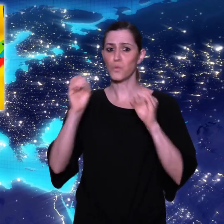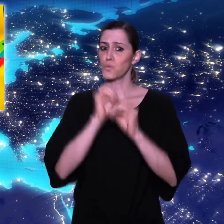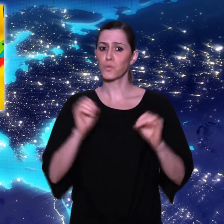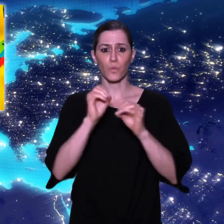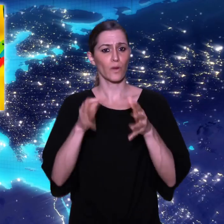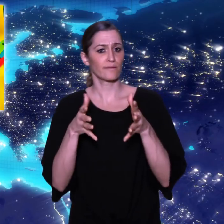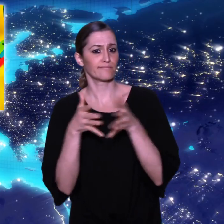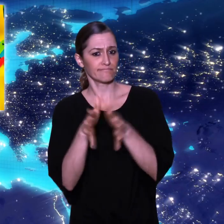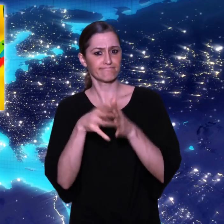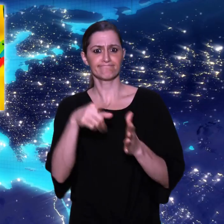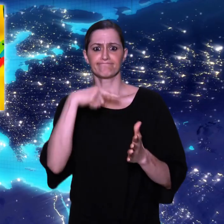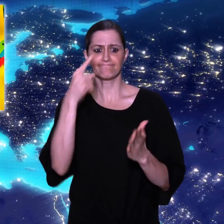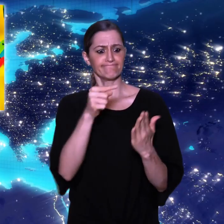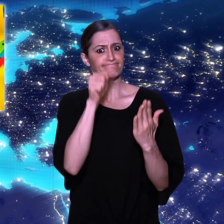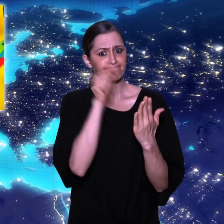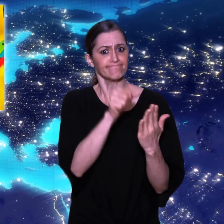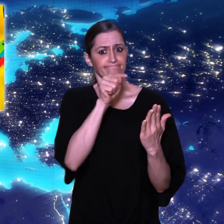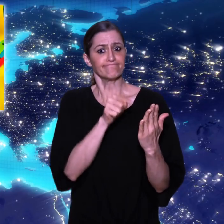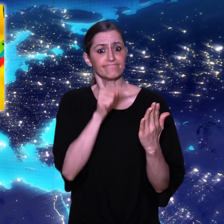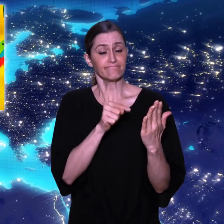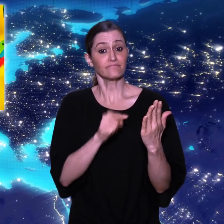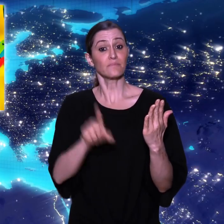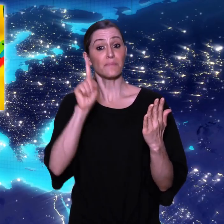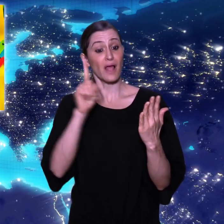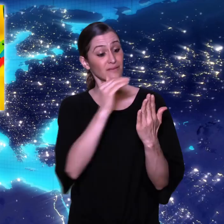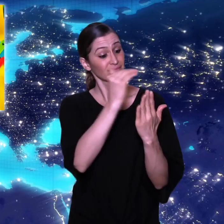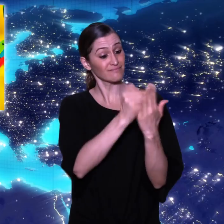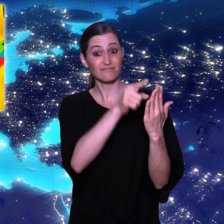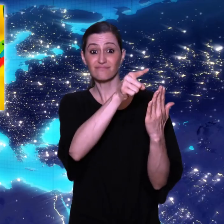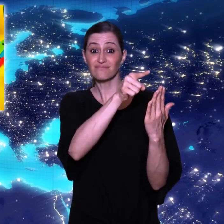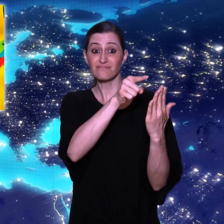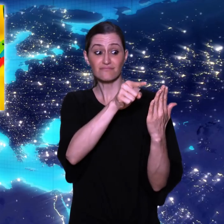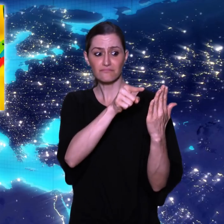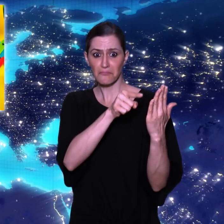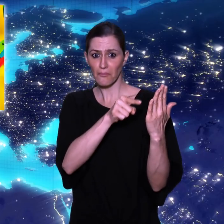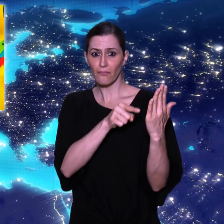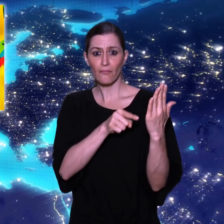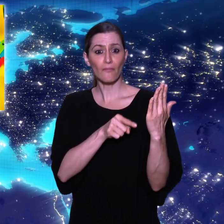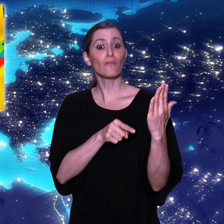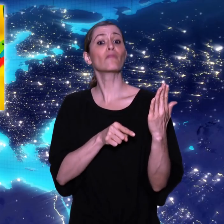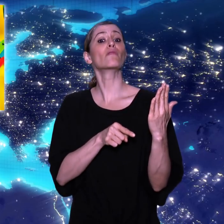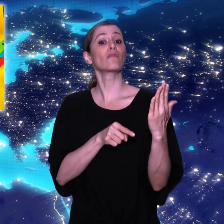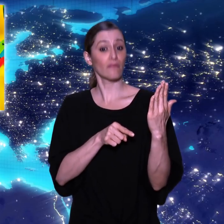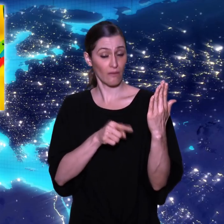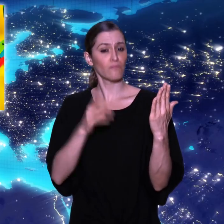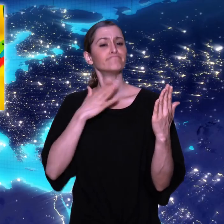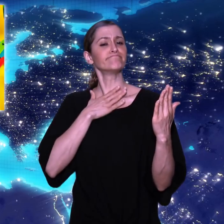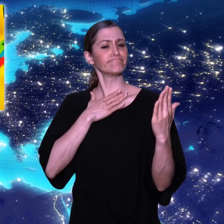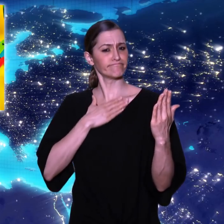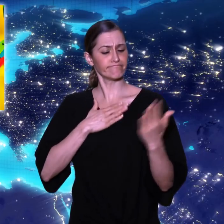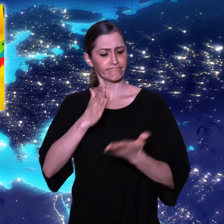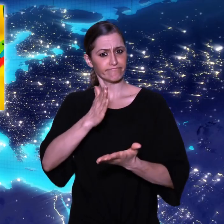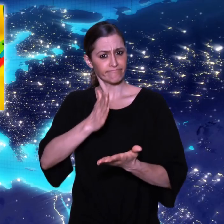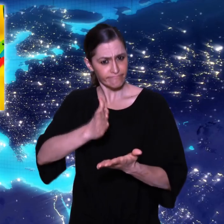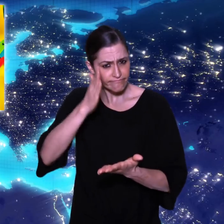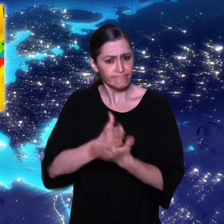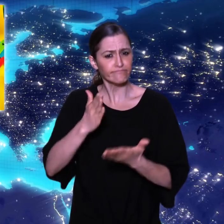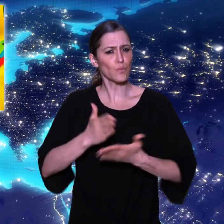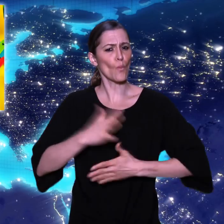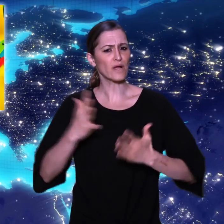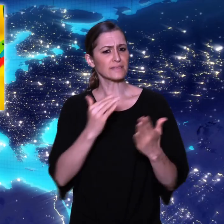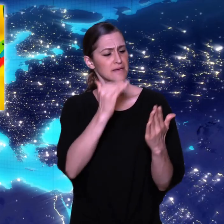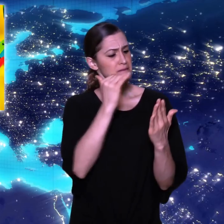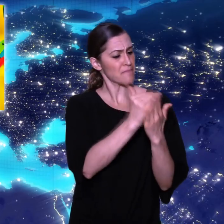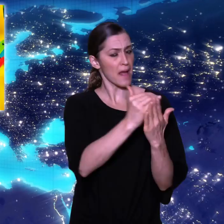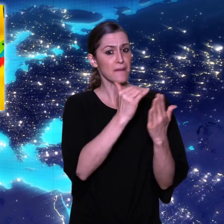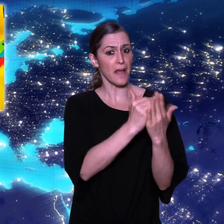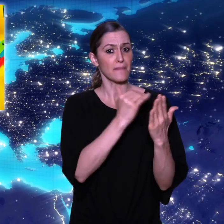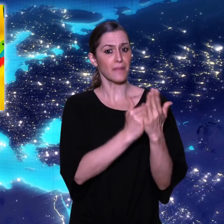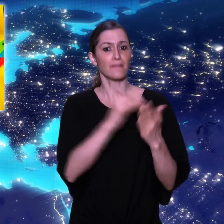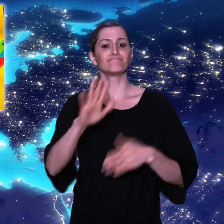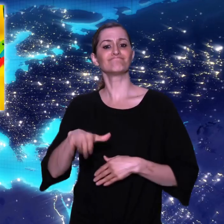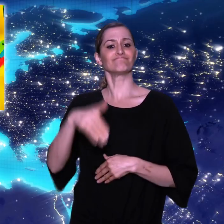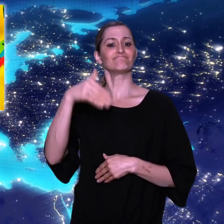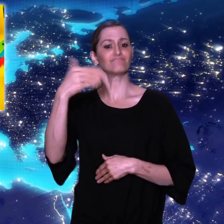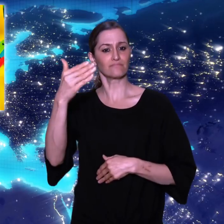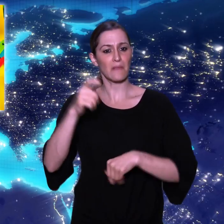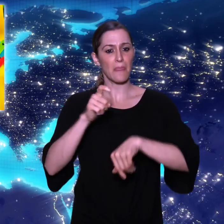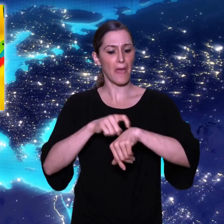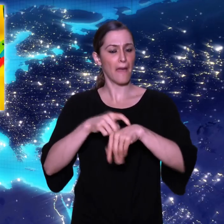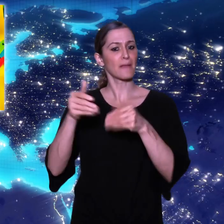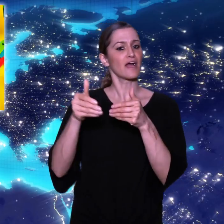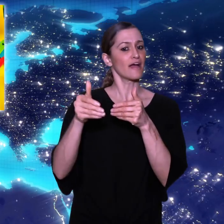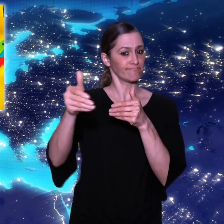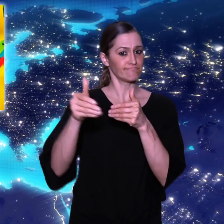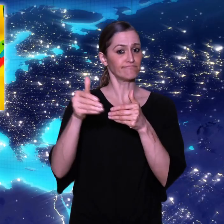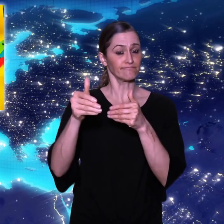The list of banned plastic items will be decided on a